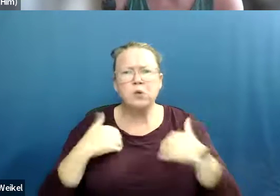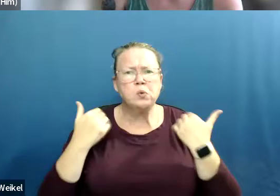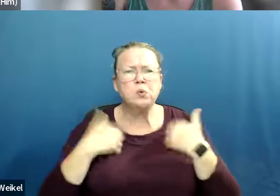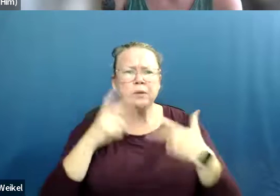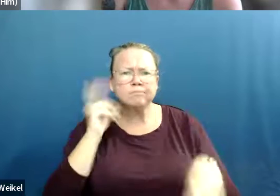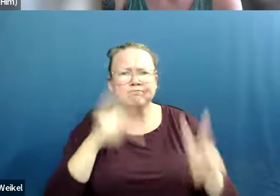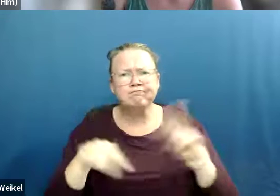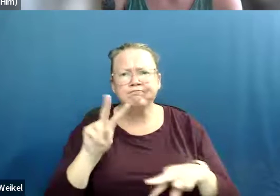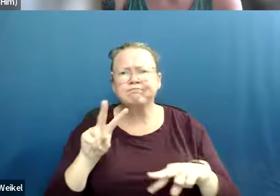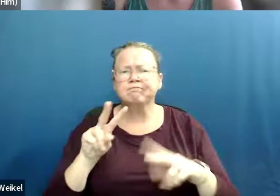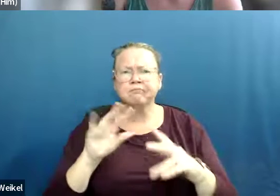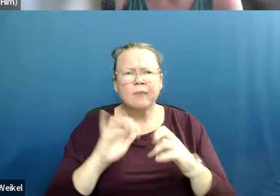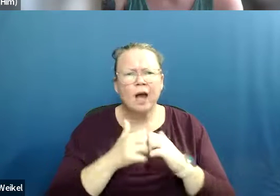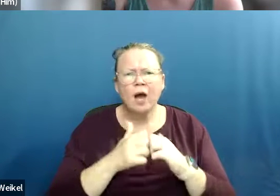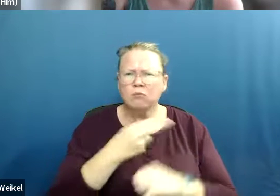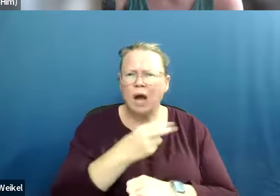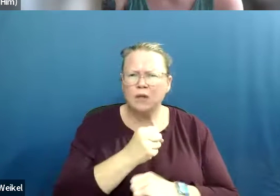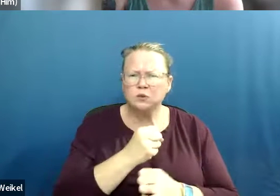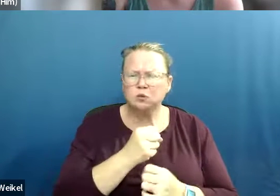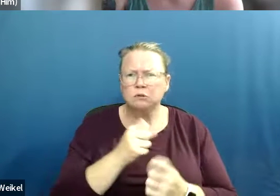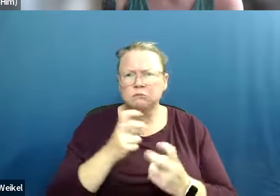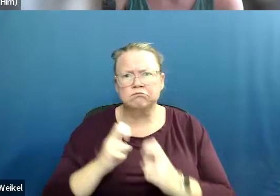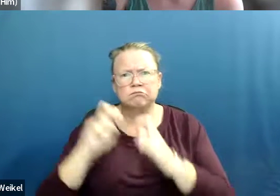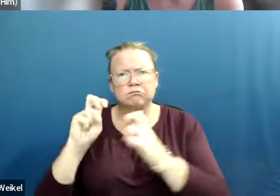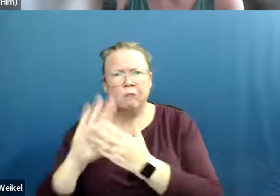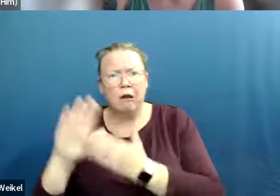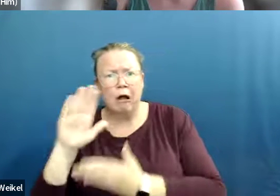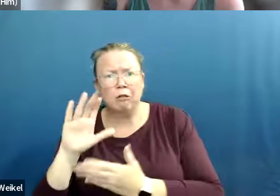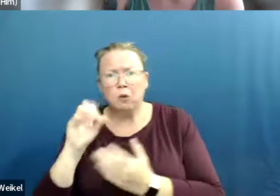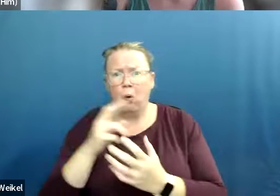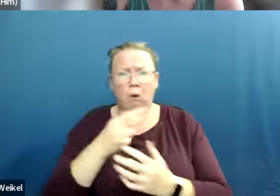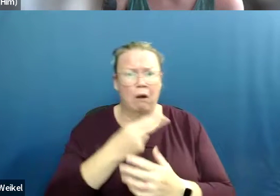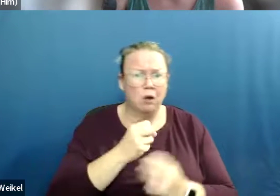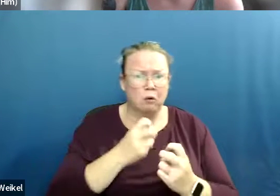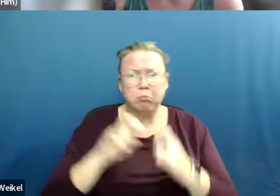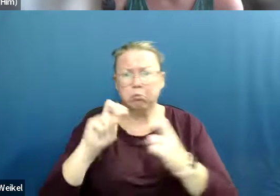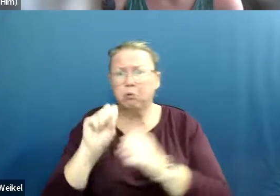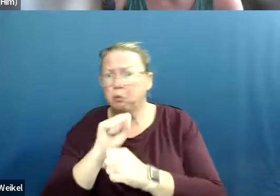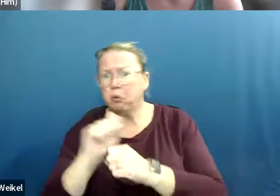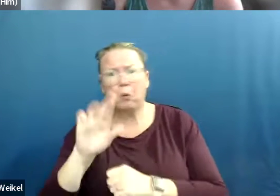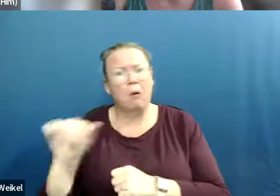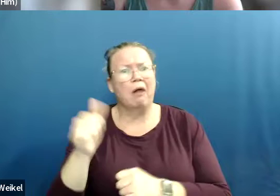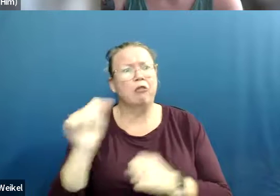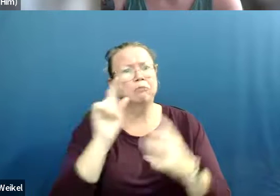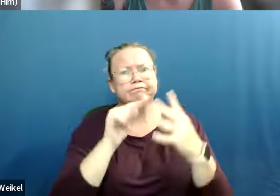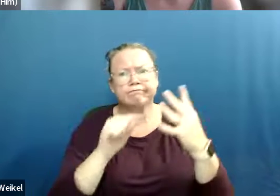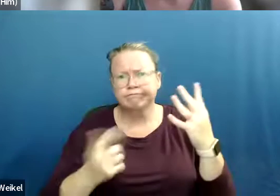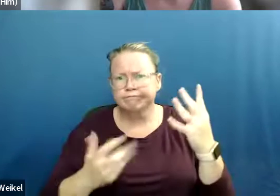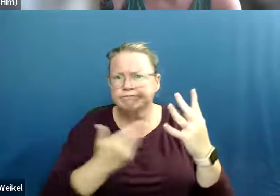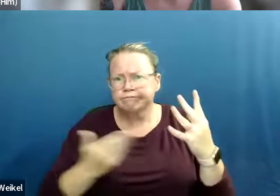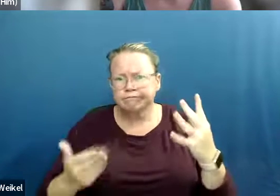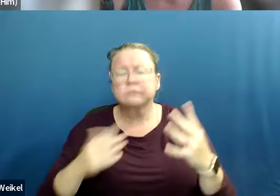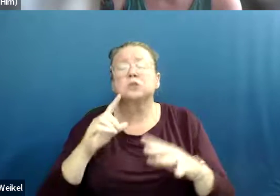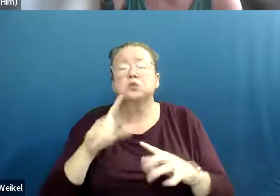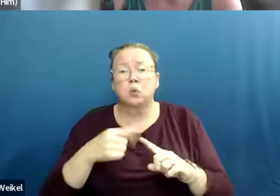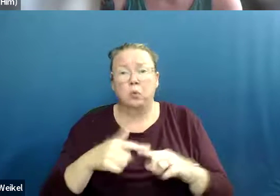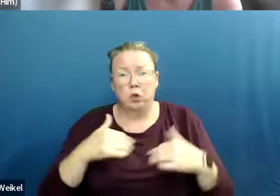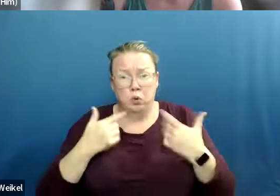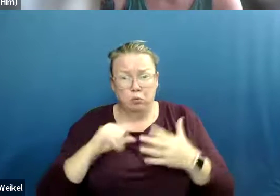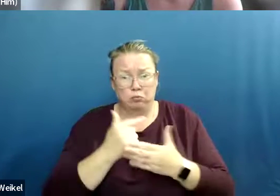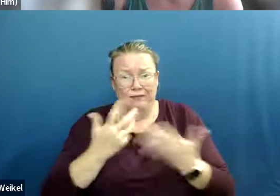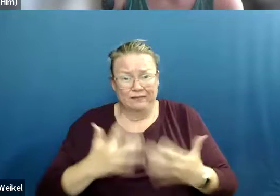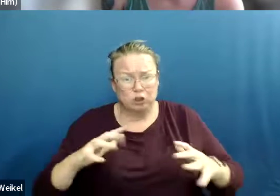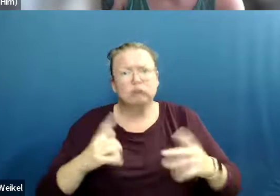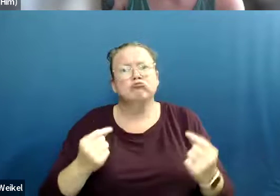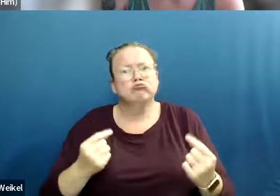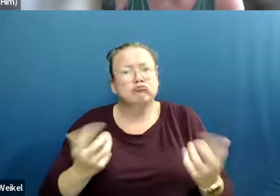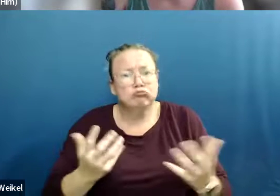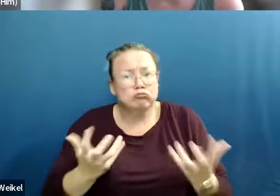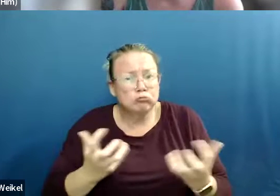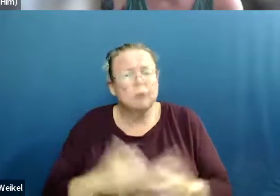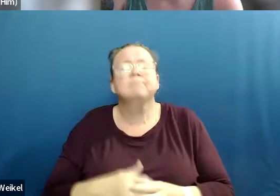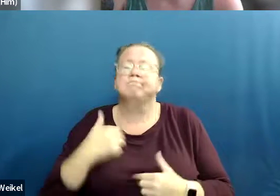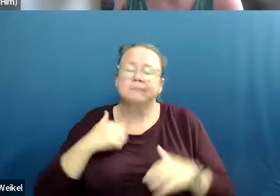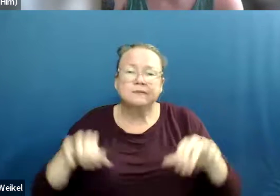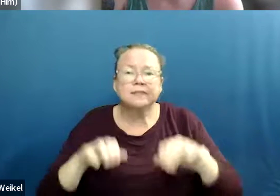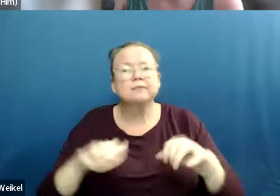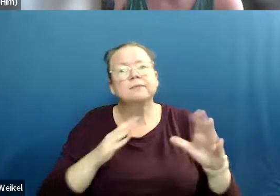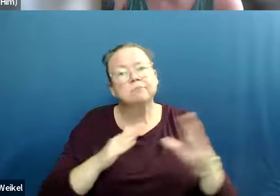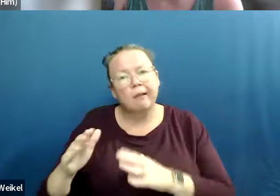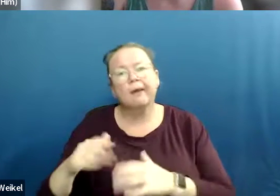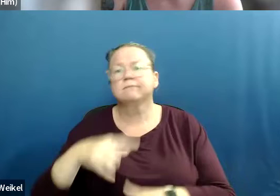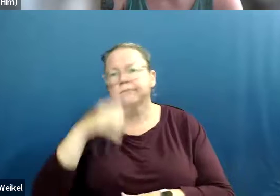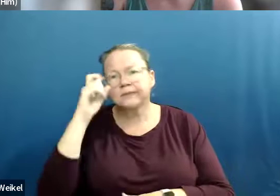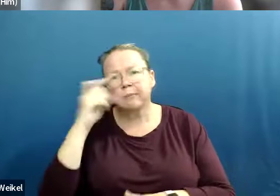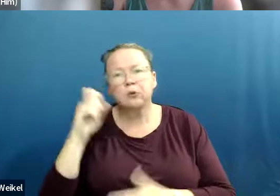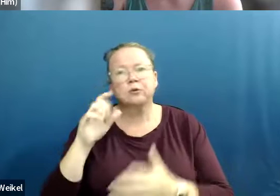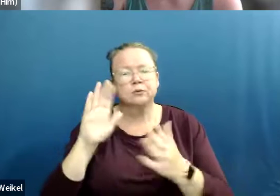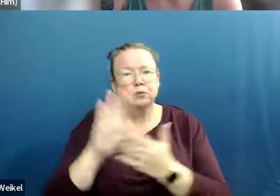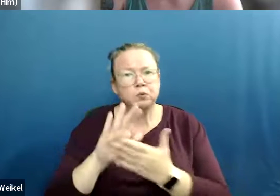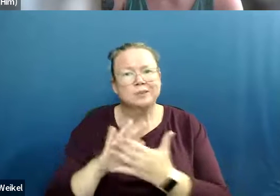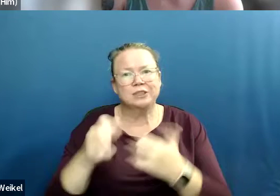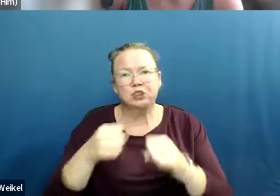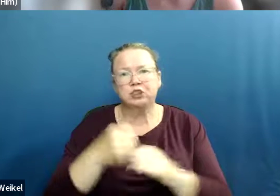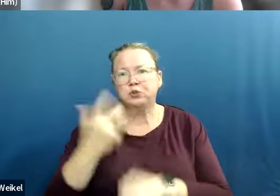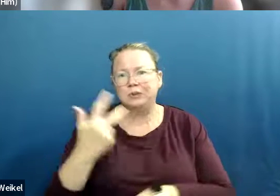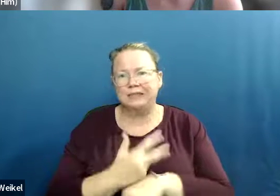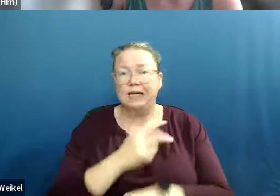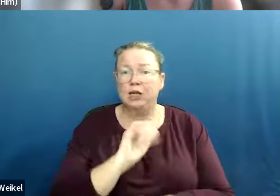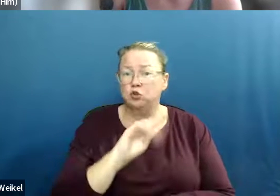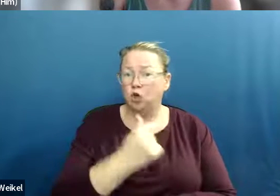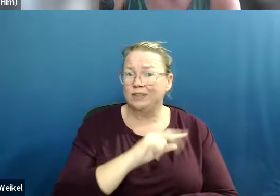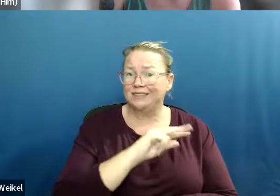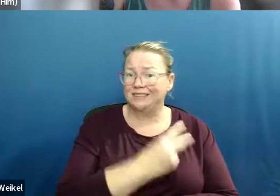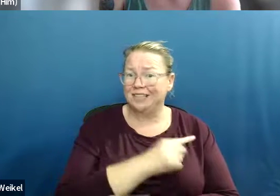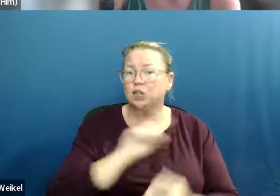Alan Cruz: how is it to transition from high school to college or work or other? You know other things that the use wanna you wanna do after high school? So we got some activities planned. Our summer academy this year will be 3 days. That will be from August second to August 4, th